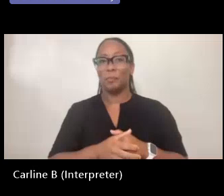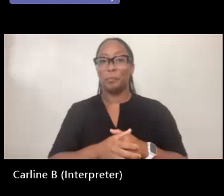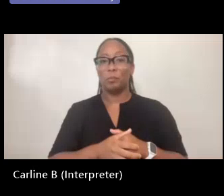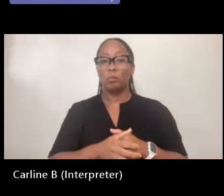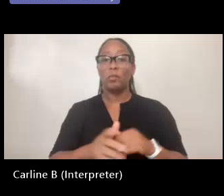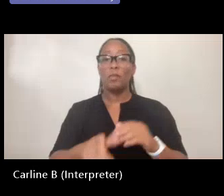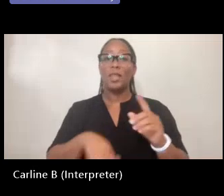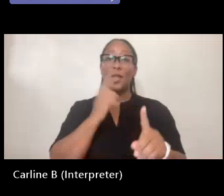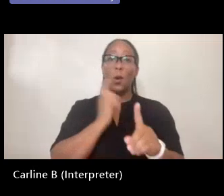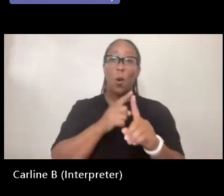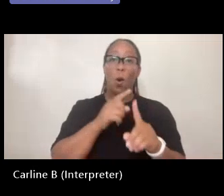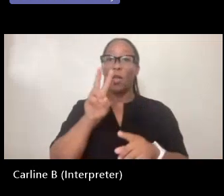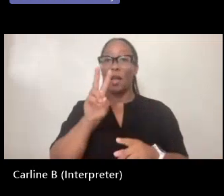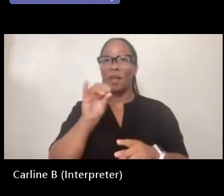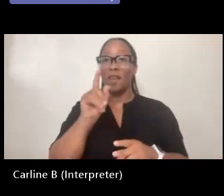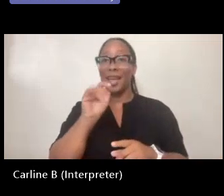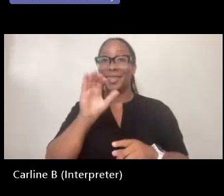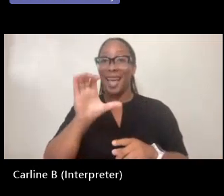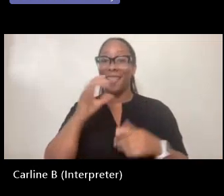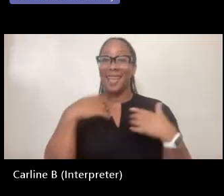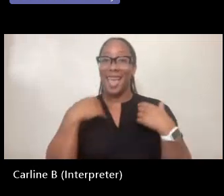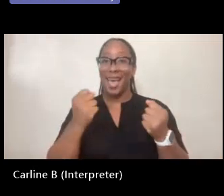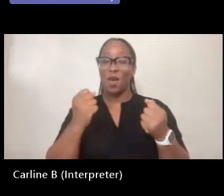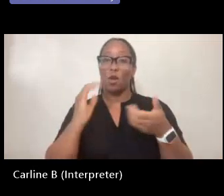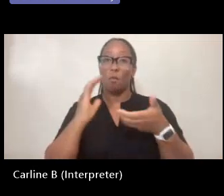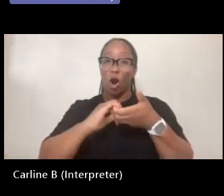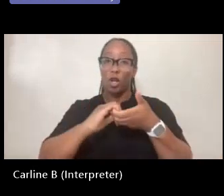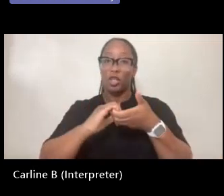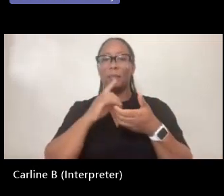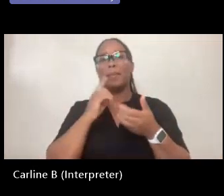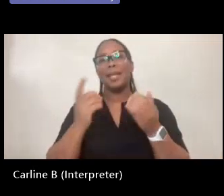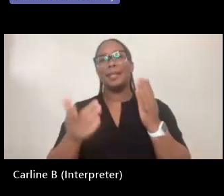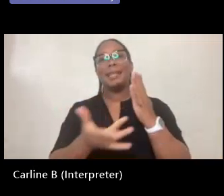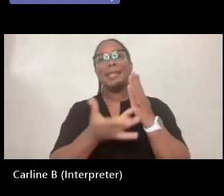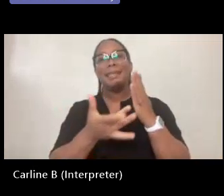The goal of Vitalik Health's partnership, and this is largely a tech venture